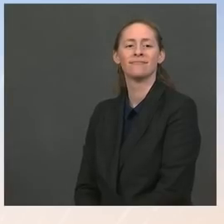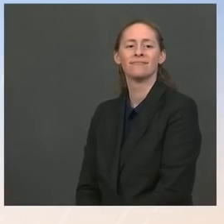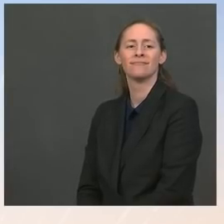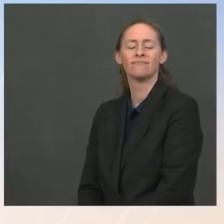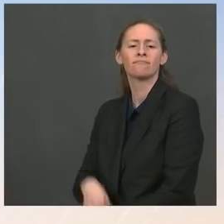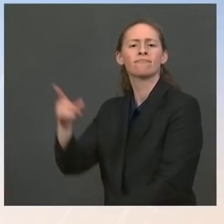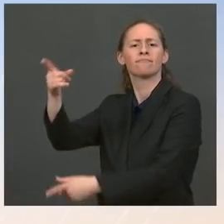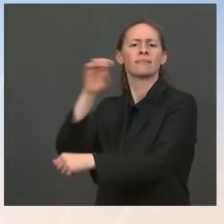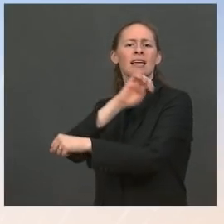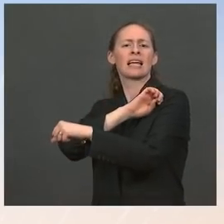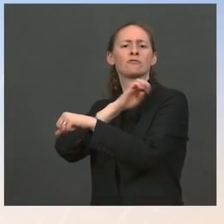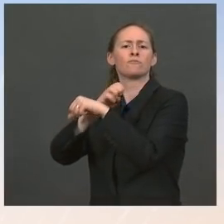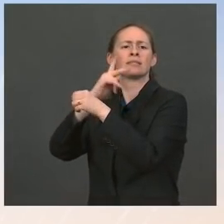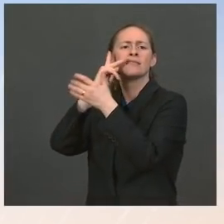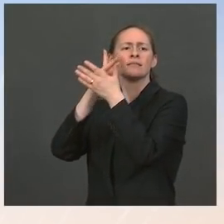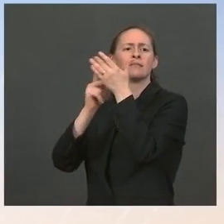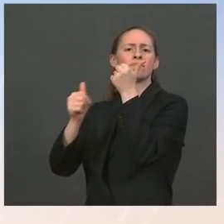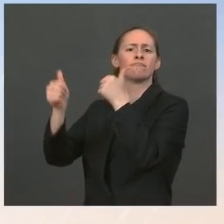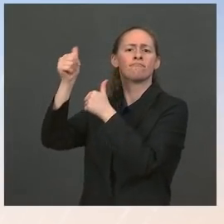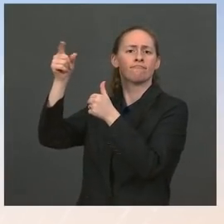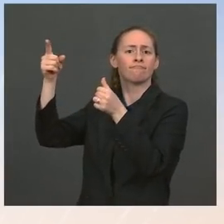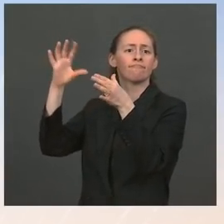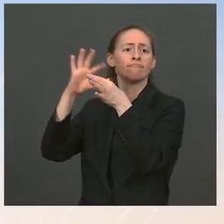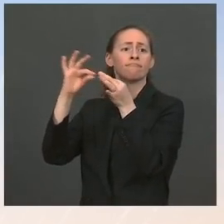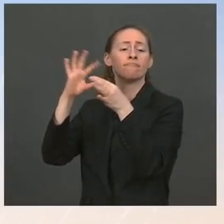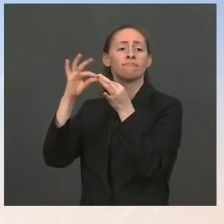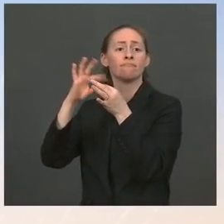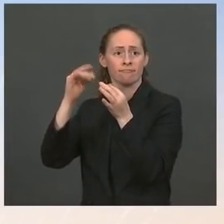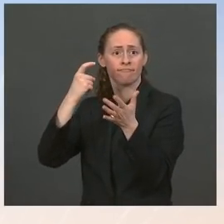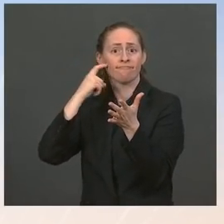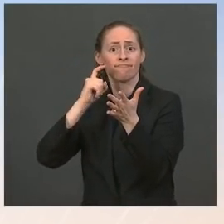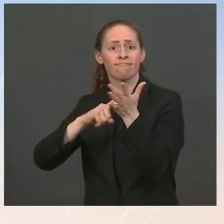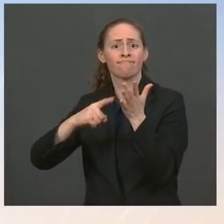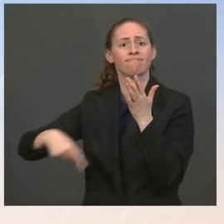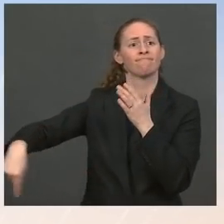heating their homes in the winter, "It will be more expensive this year than last year."